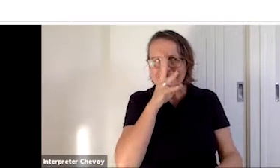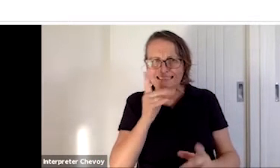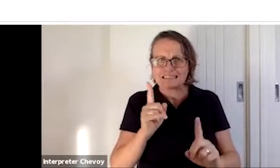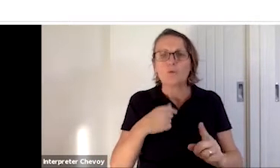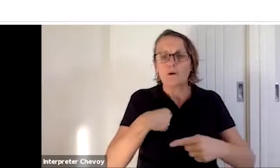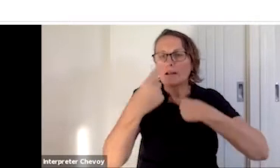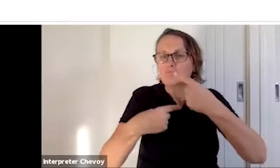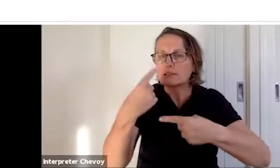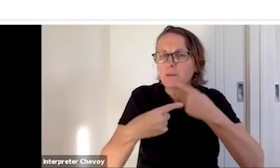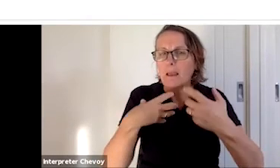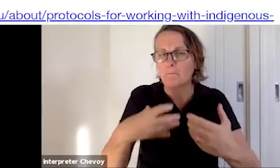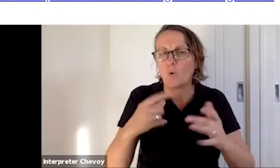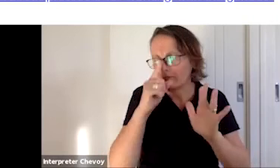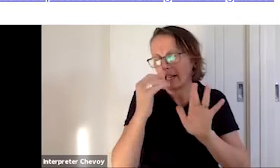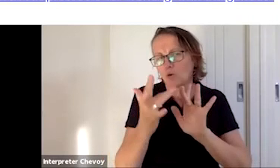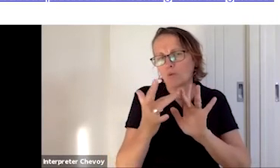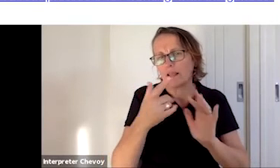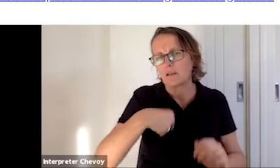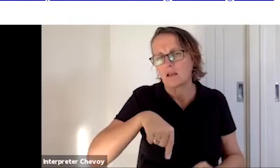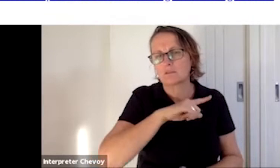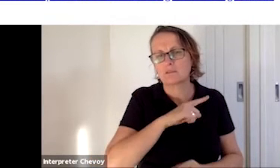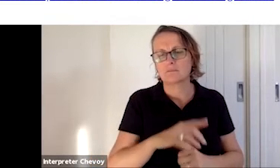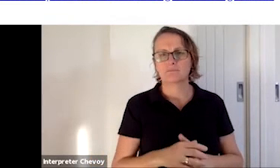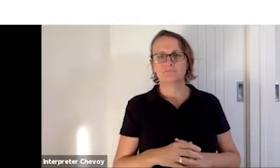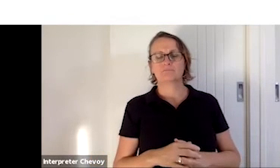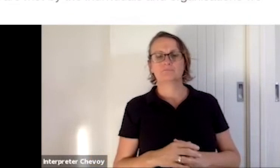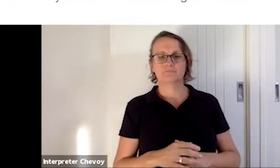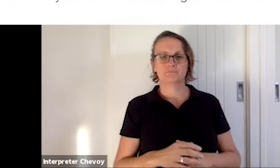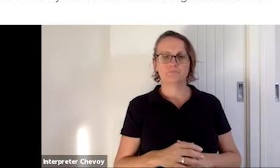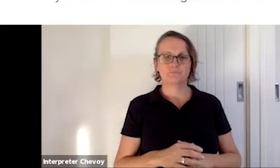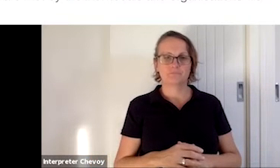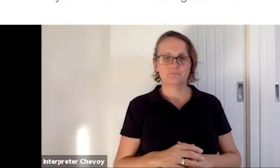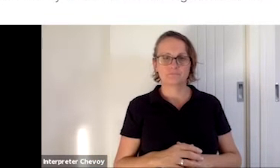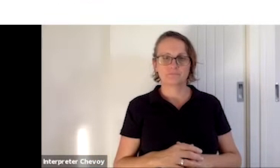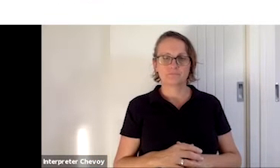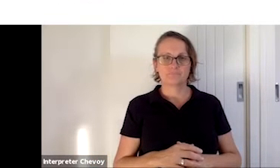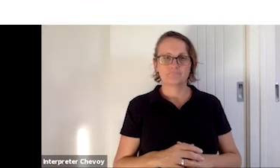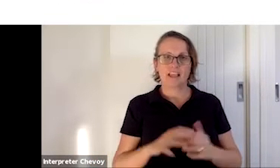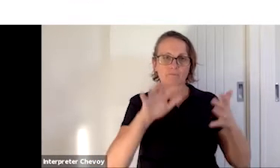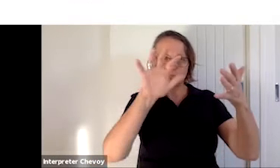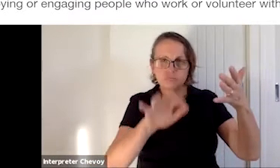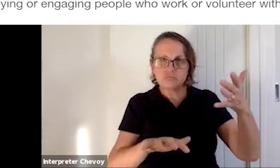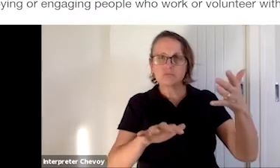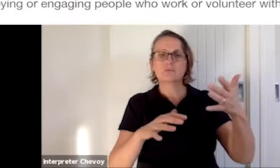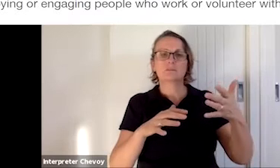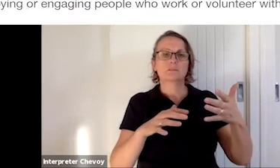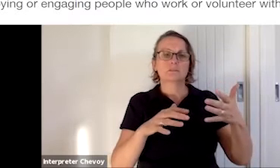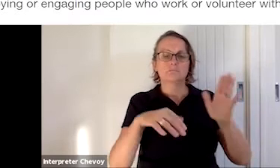more detail. Then there's just some things you need to acknowledge, protocols for working with